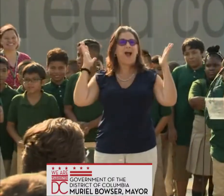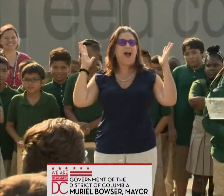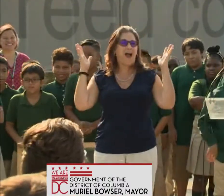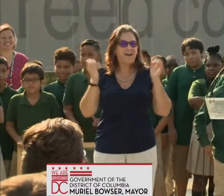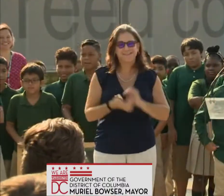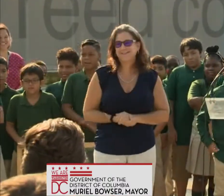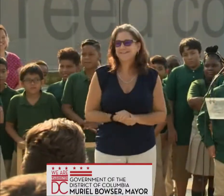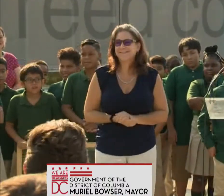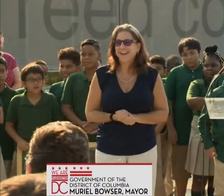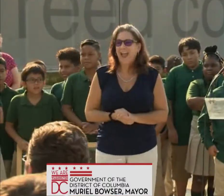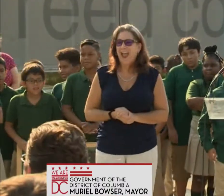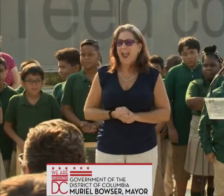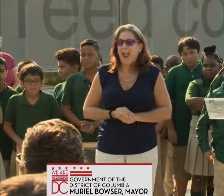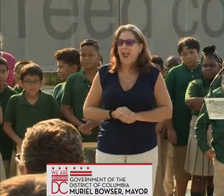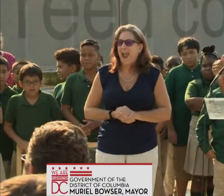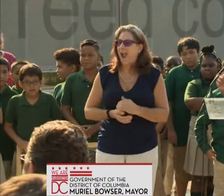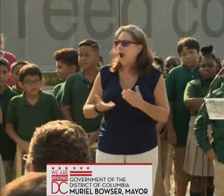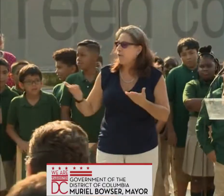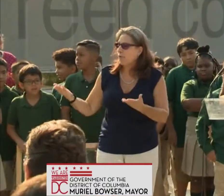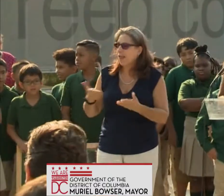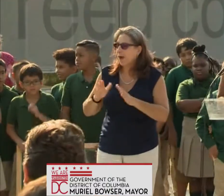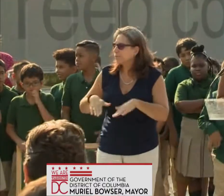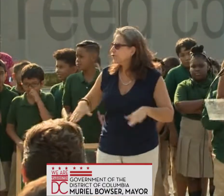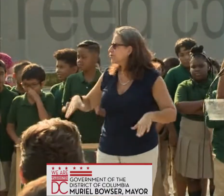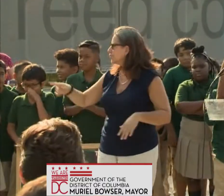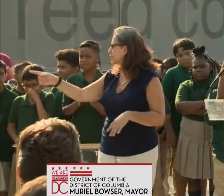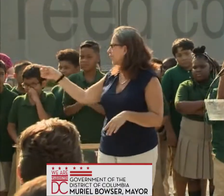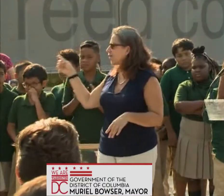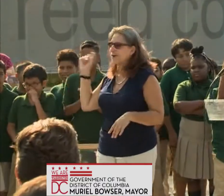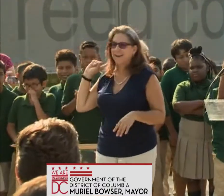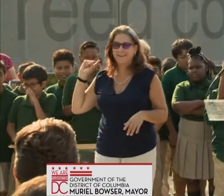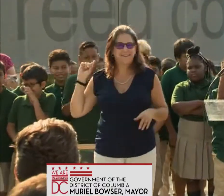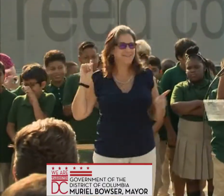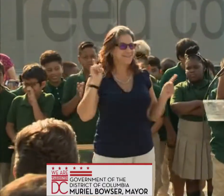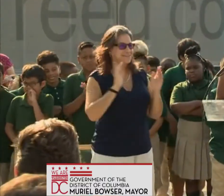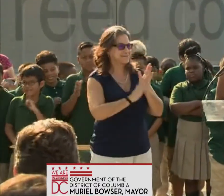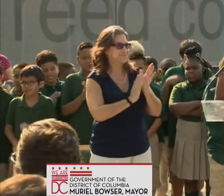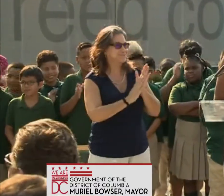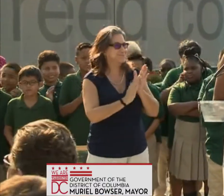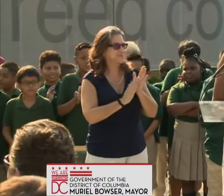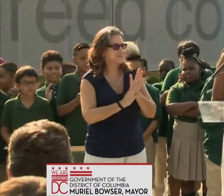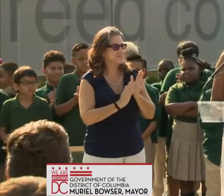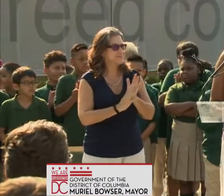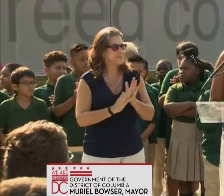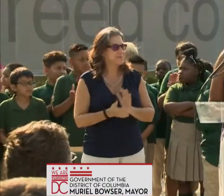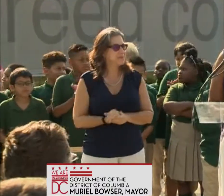children of Murray we give them a big round of applause I want to thank Emir